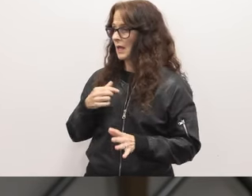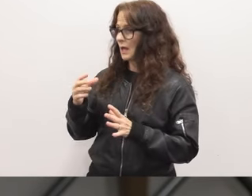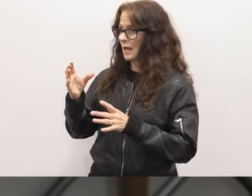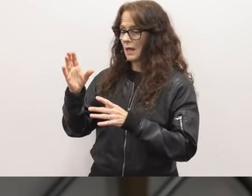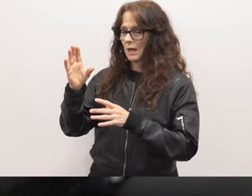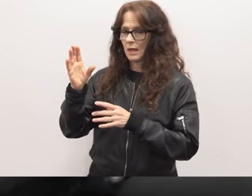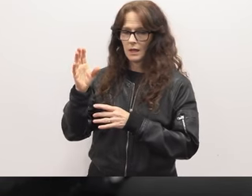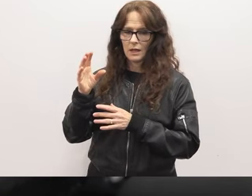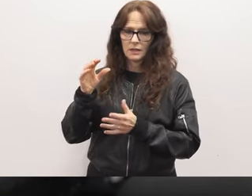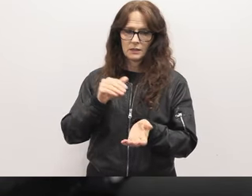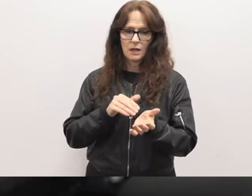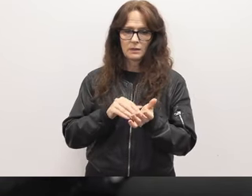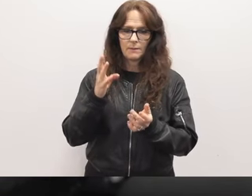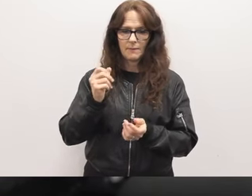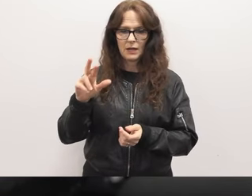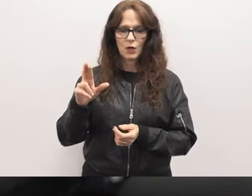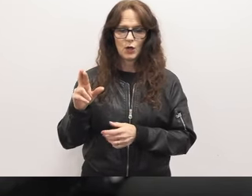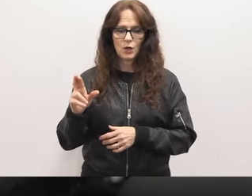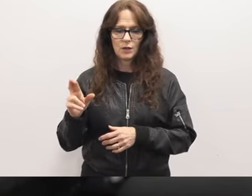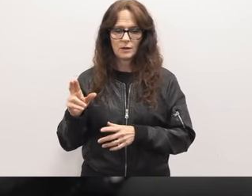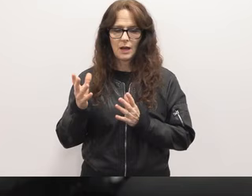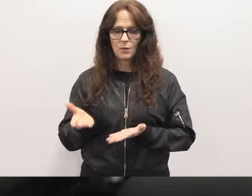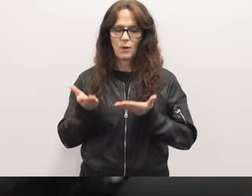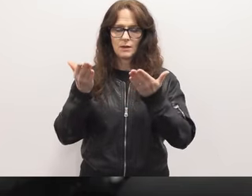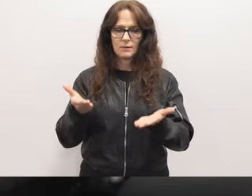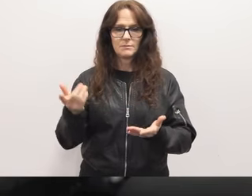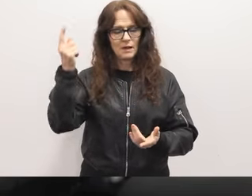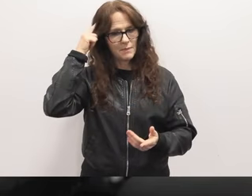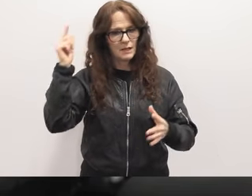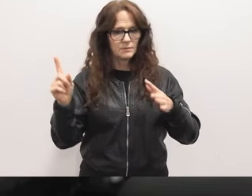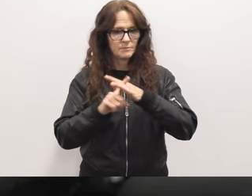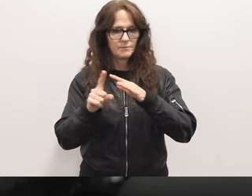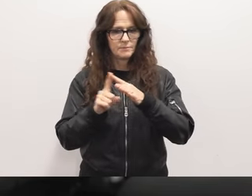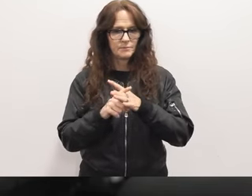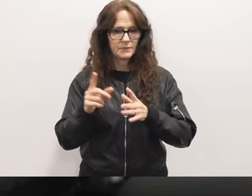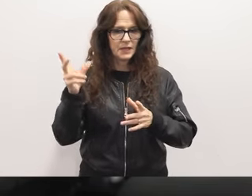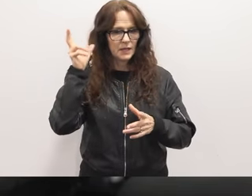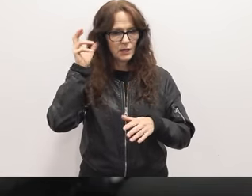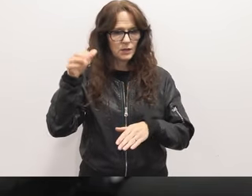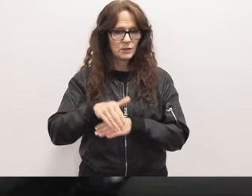that you'll hear a recommendation just because it's in my mind something you're gonna hear tonight from CAC